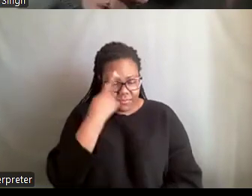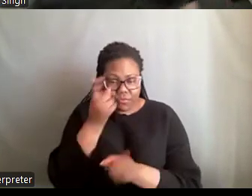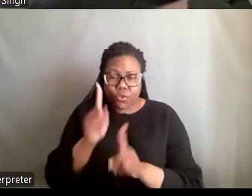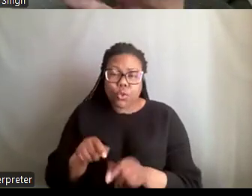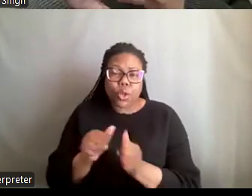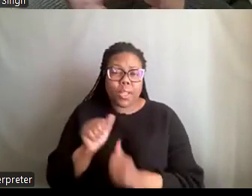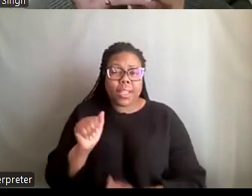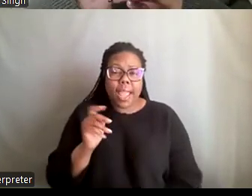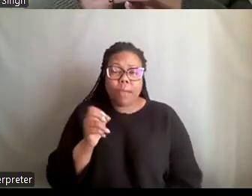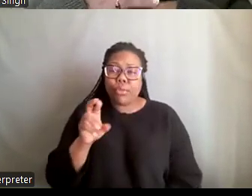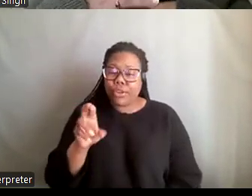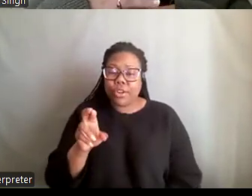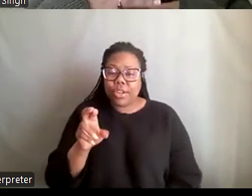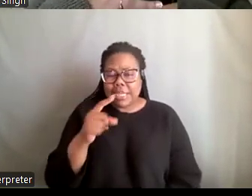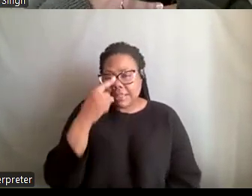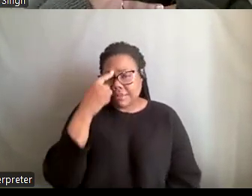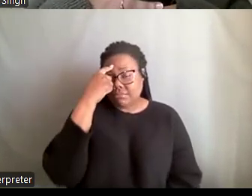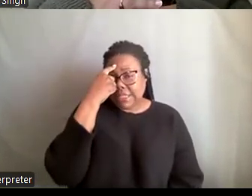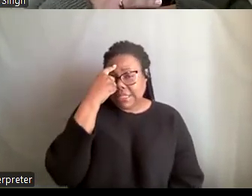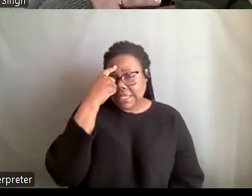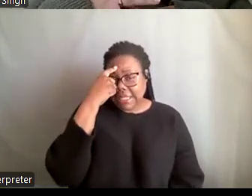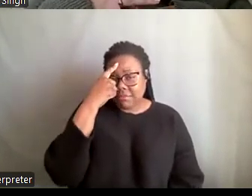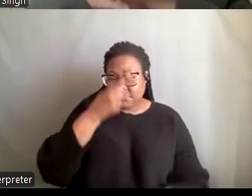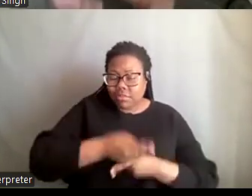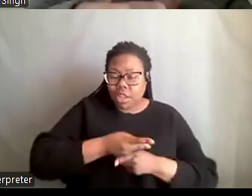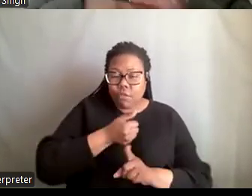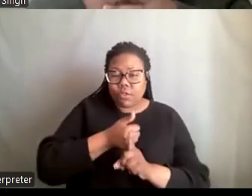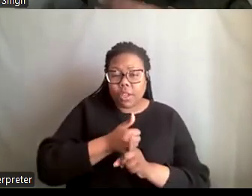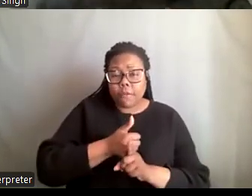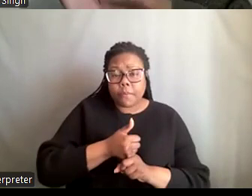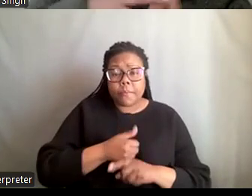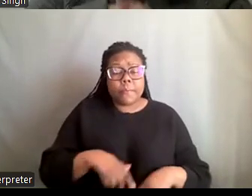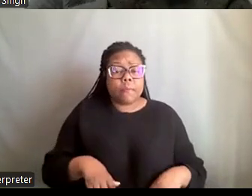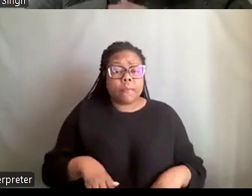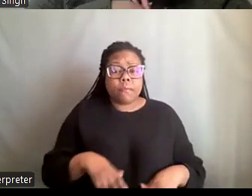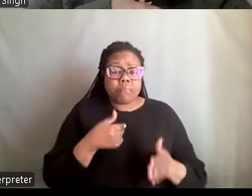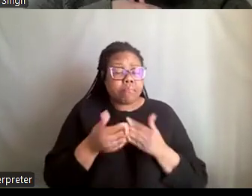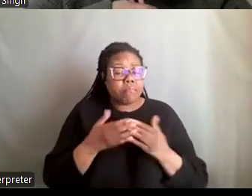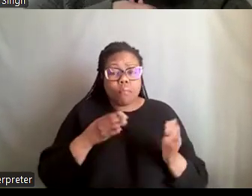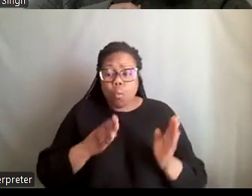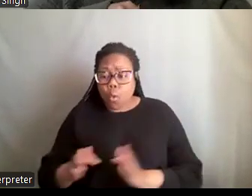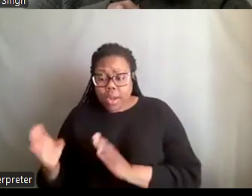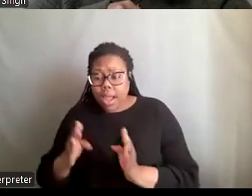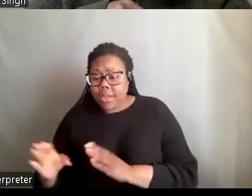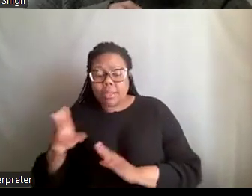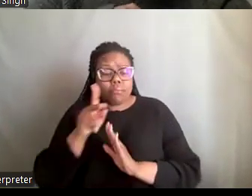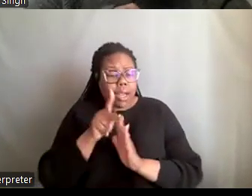take care of yourself, kind of along the lines of what Amber was saying also, like mentally . I know whether it's